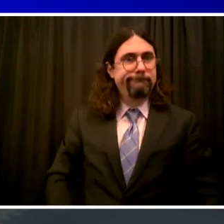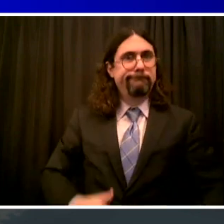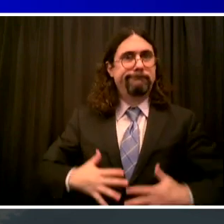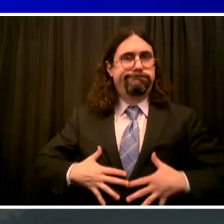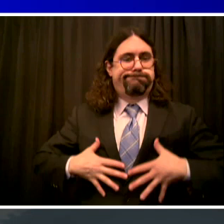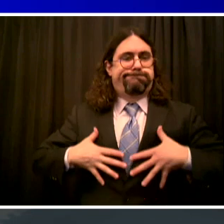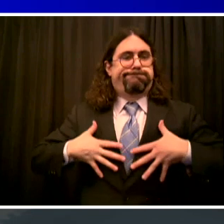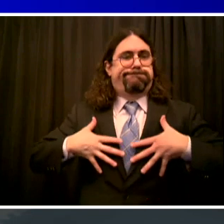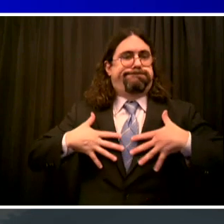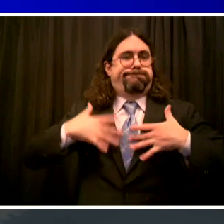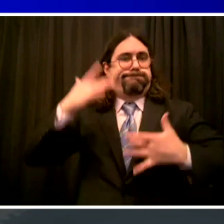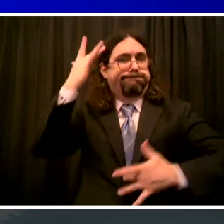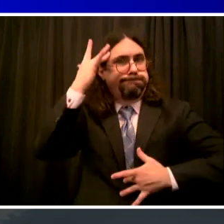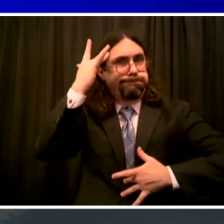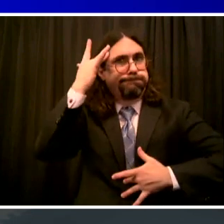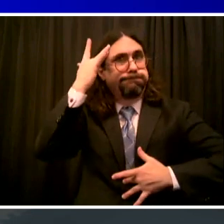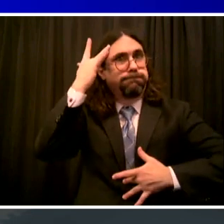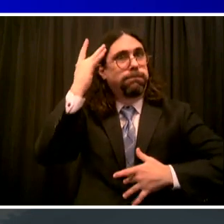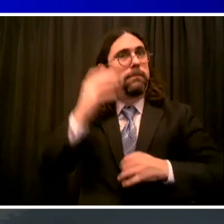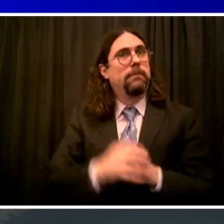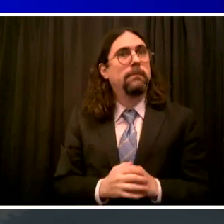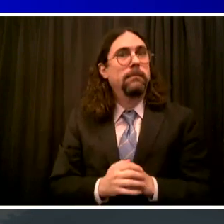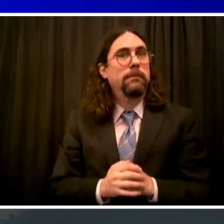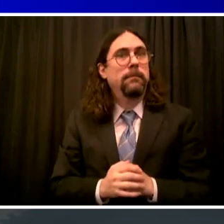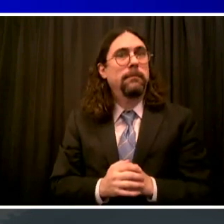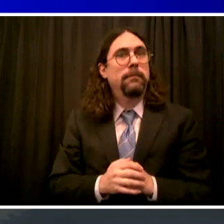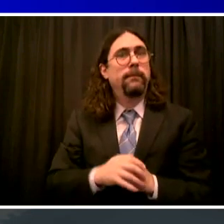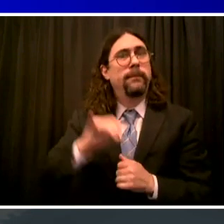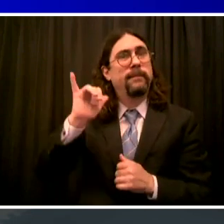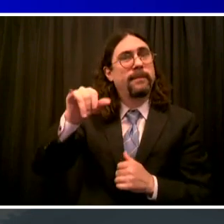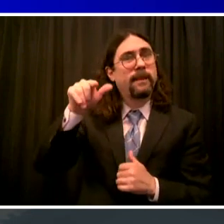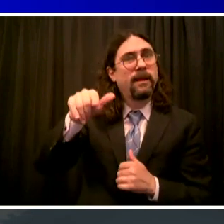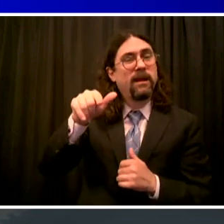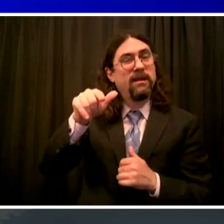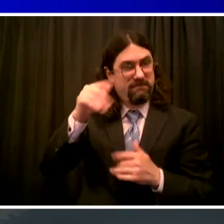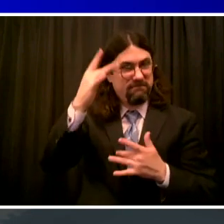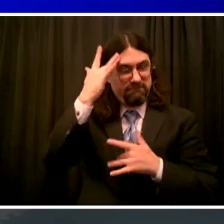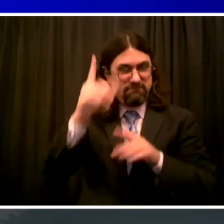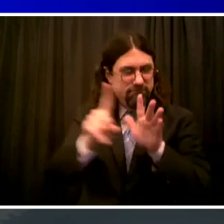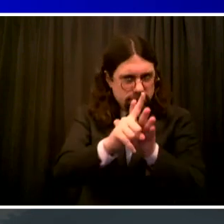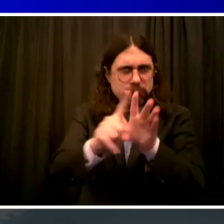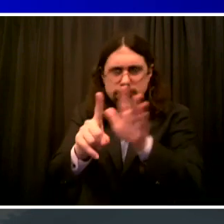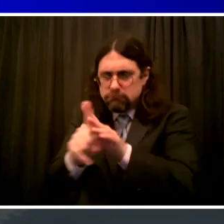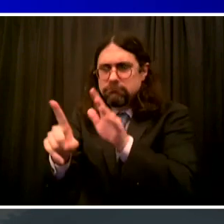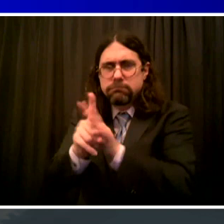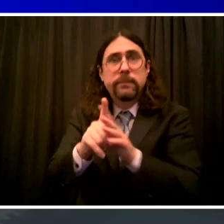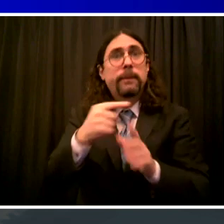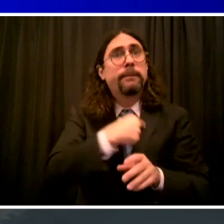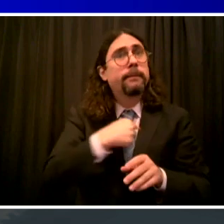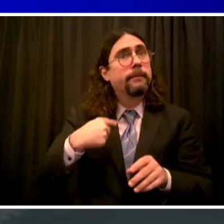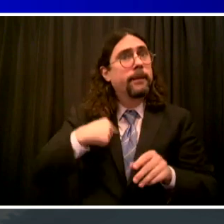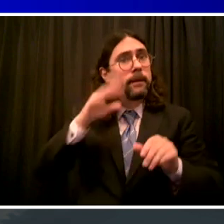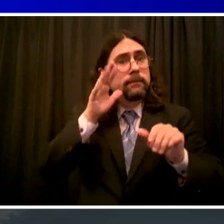MULTISYSTEM INFLAMMATORY SYNDROME. PMIS. WE'RE GOING TO